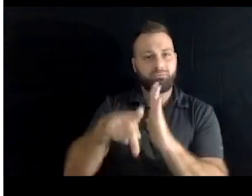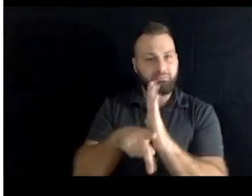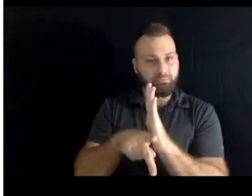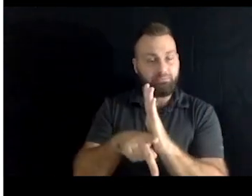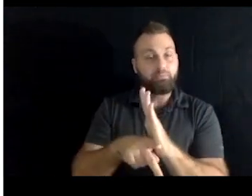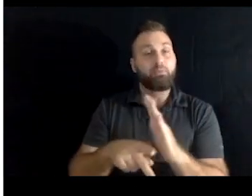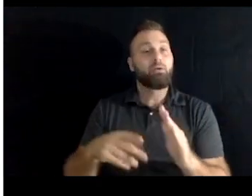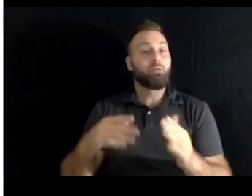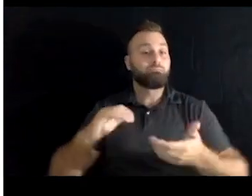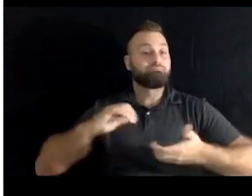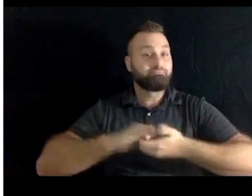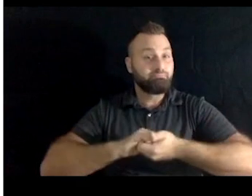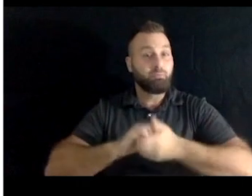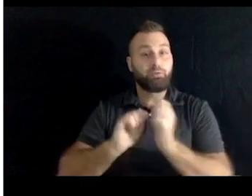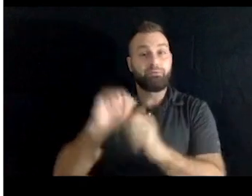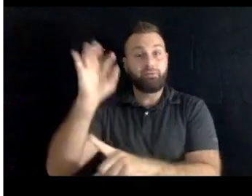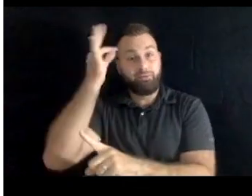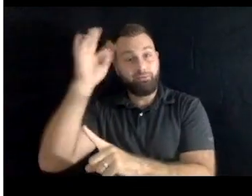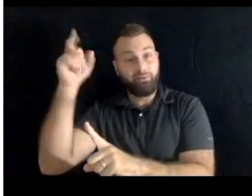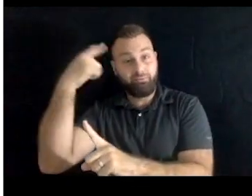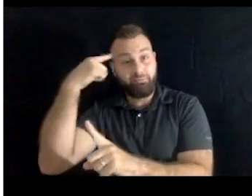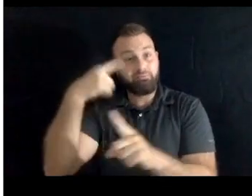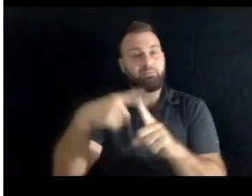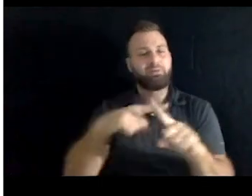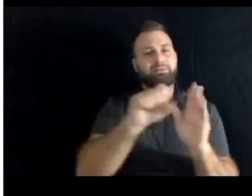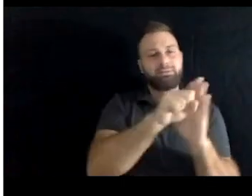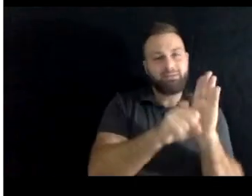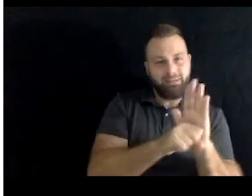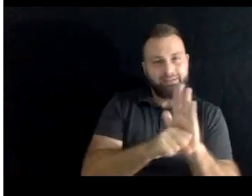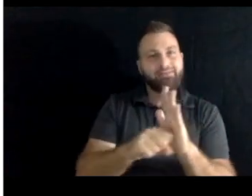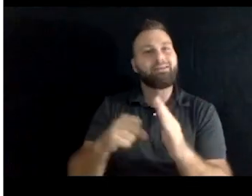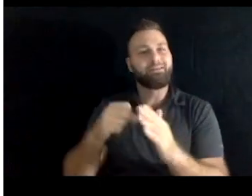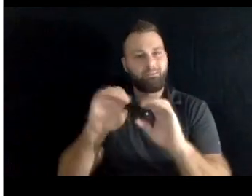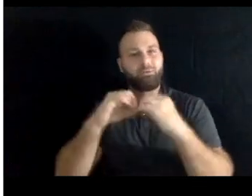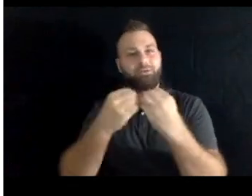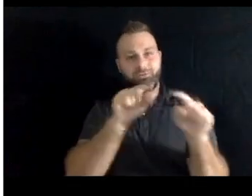but also worked for States and foundations. I am active in the disability